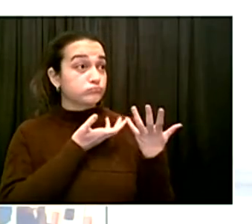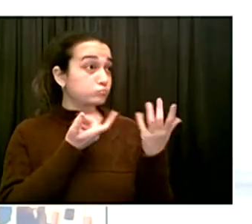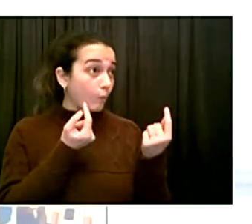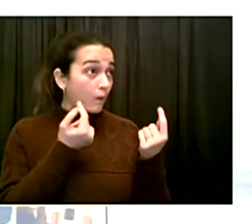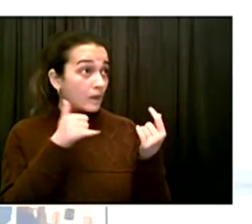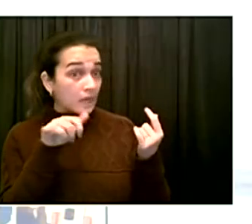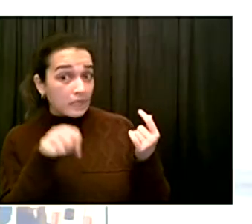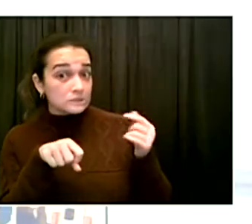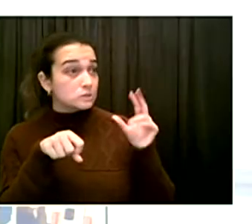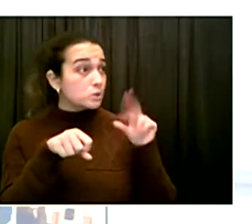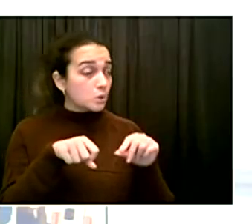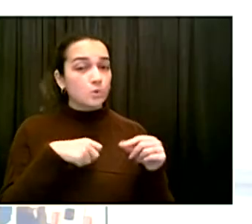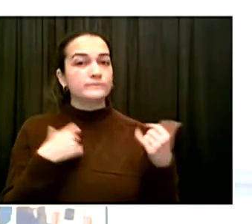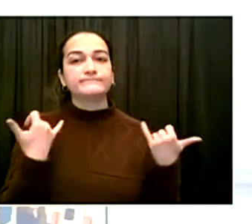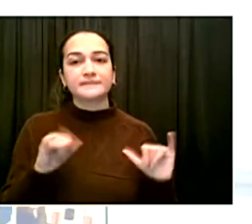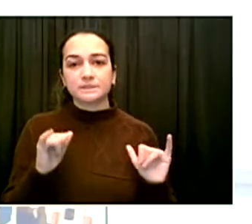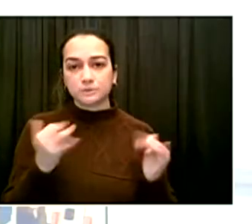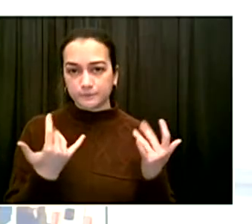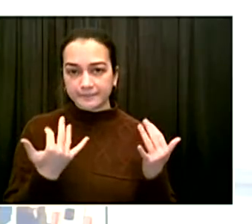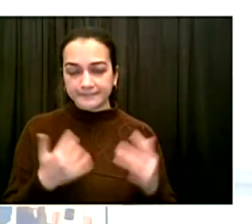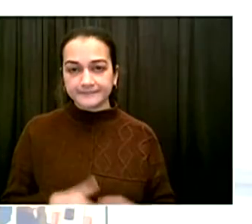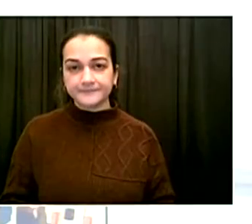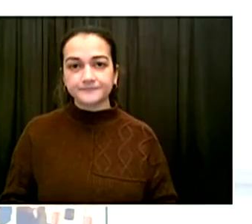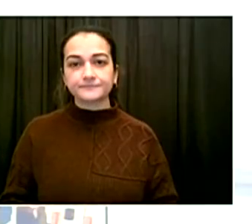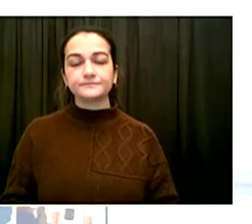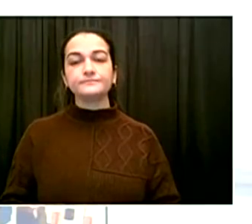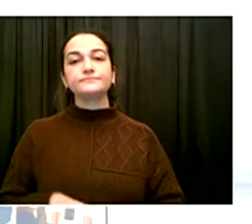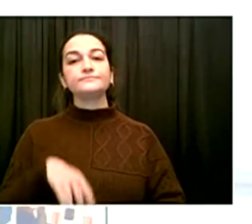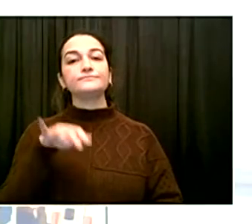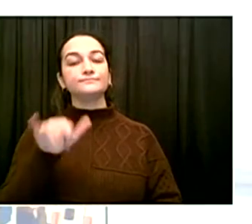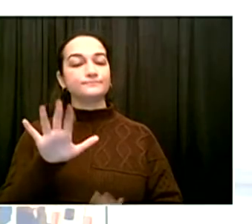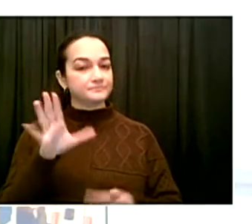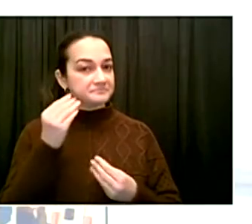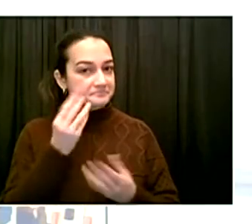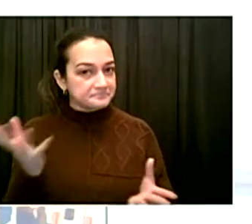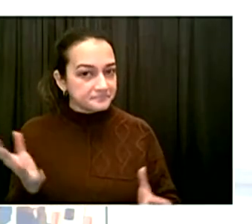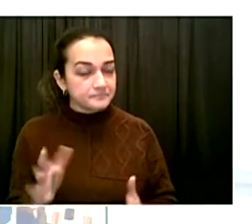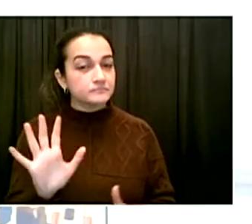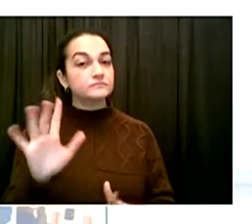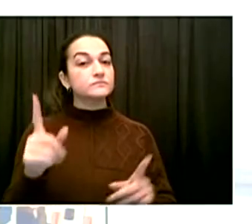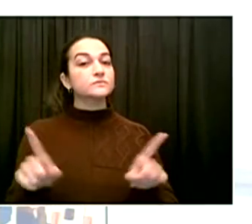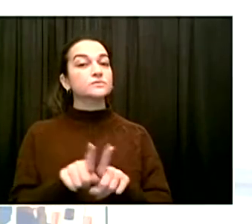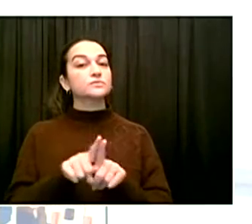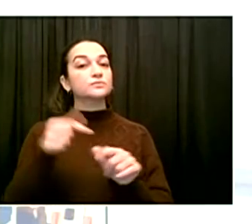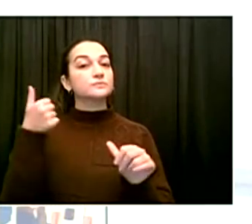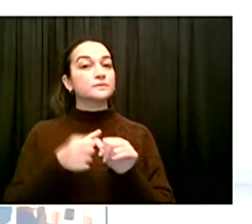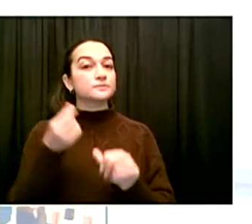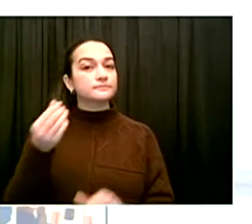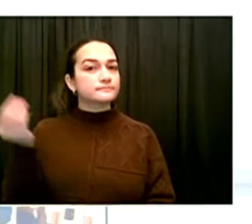YORKERS, NOW.